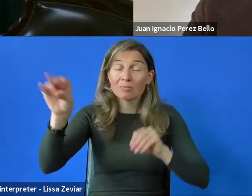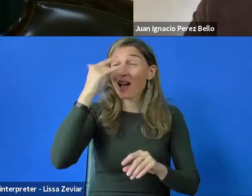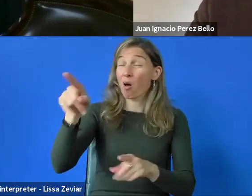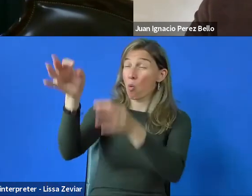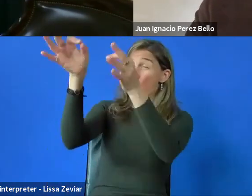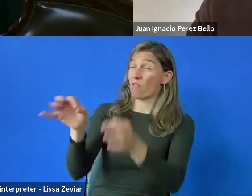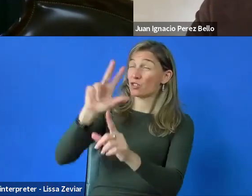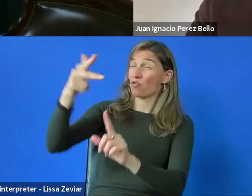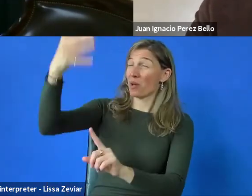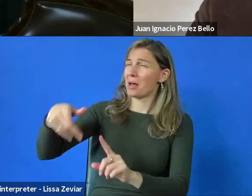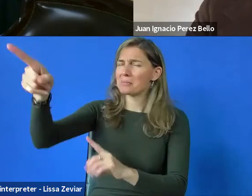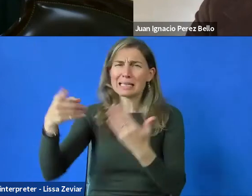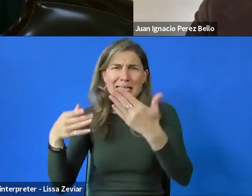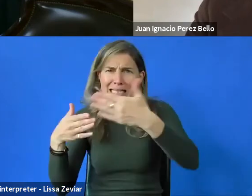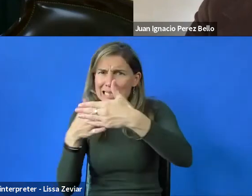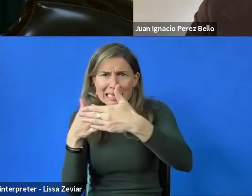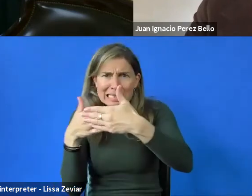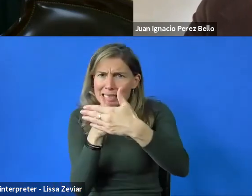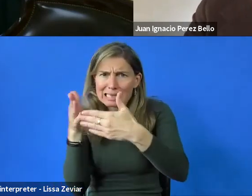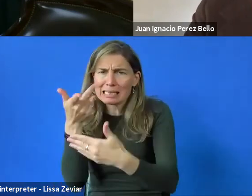and we provide a snapshot of each case